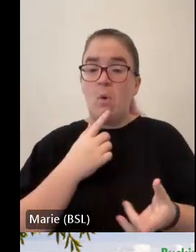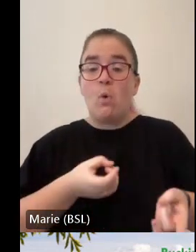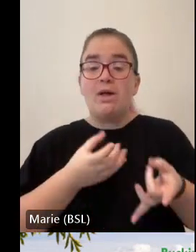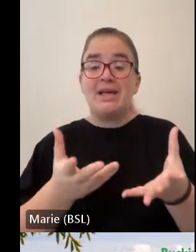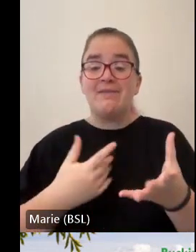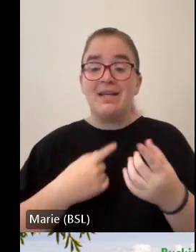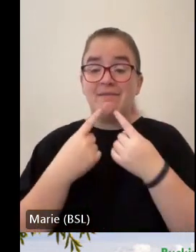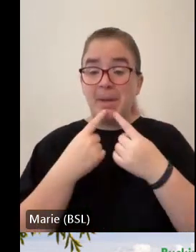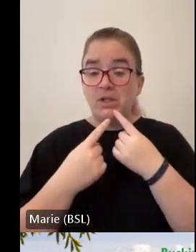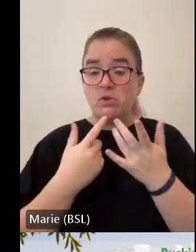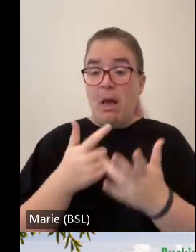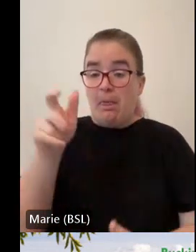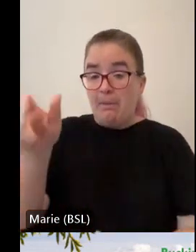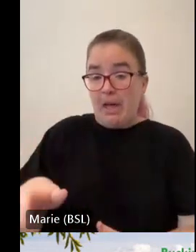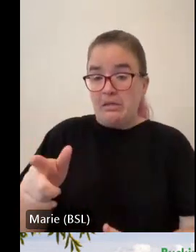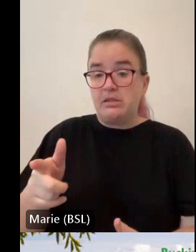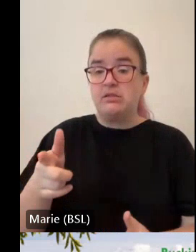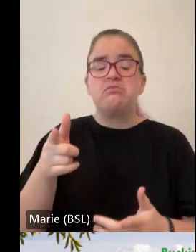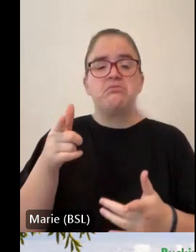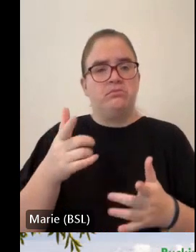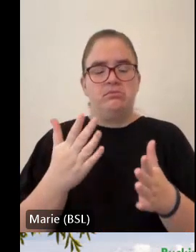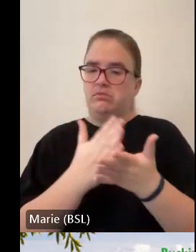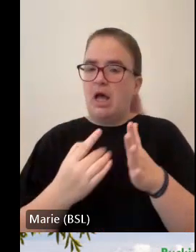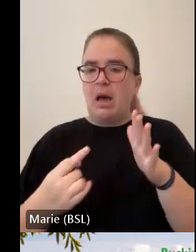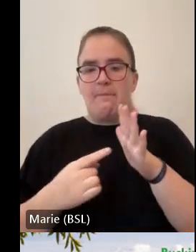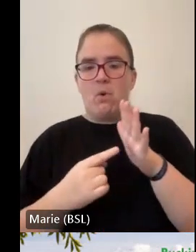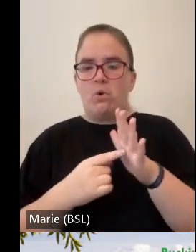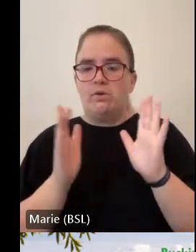information, then it's really important to contact your bank